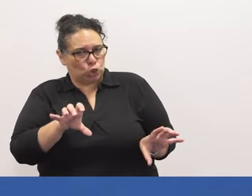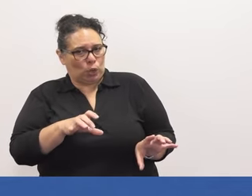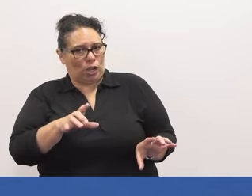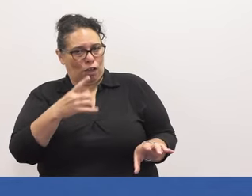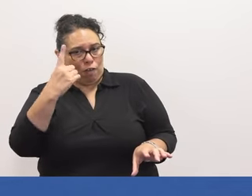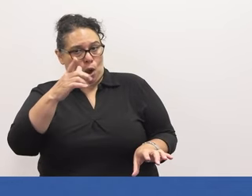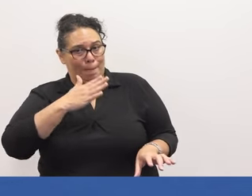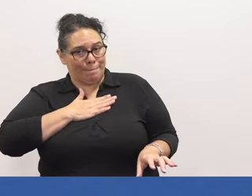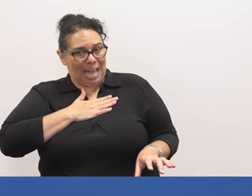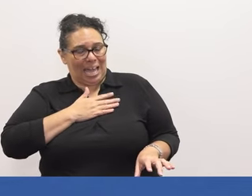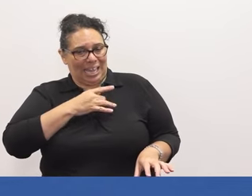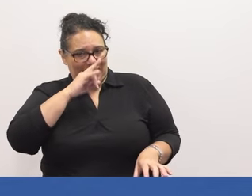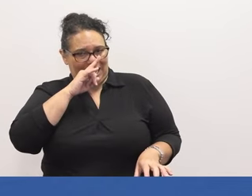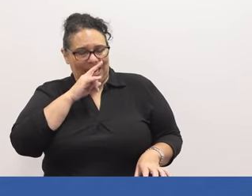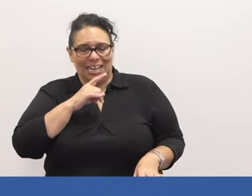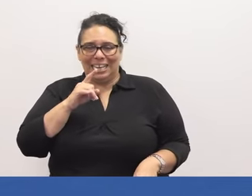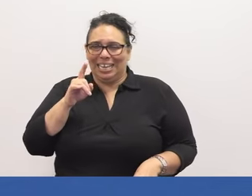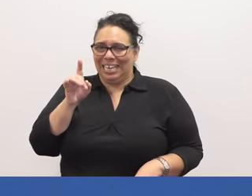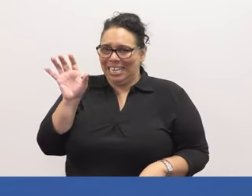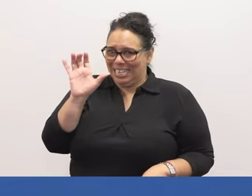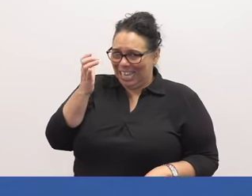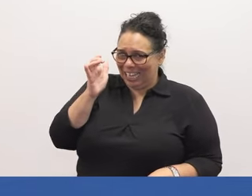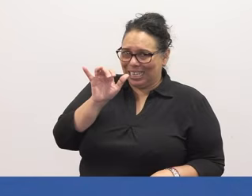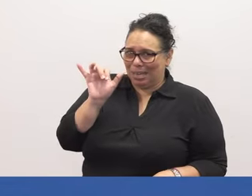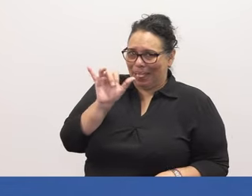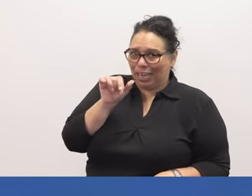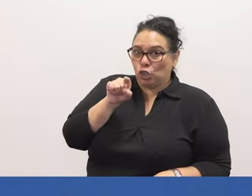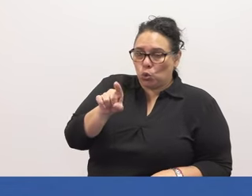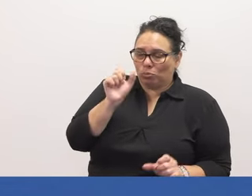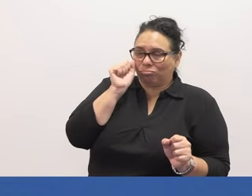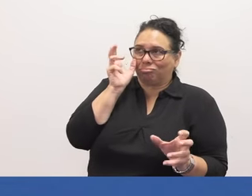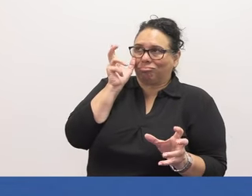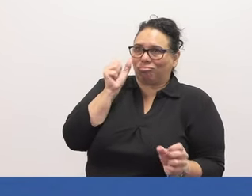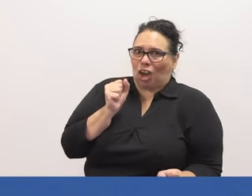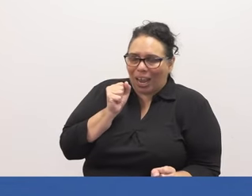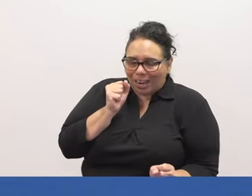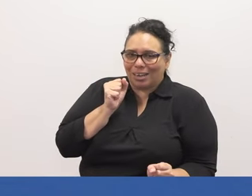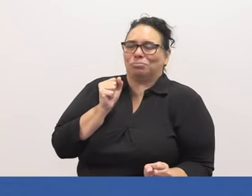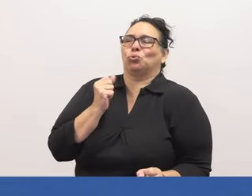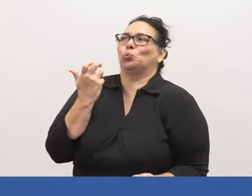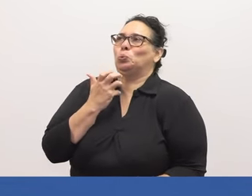It sounds like you're doing an incredible amount for these students.